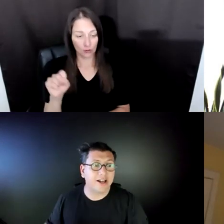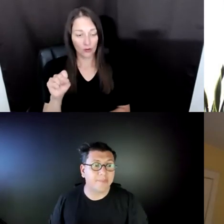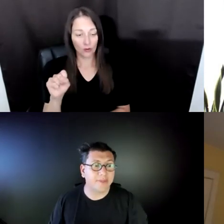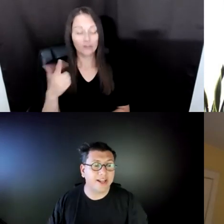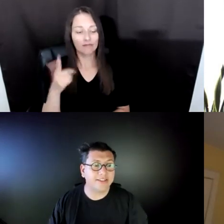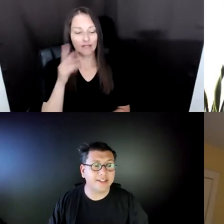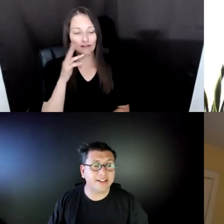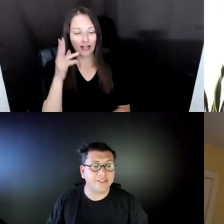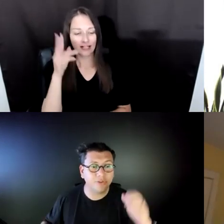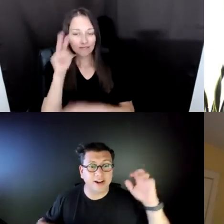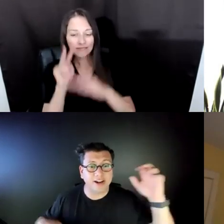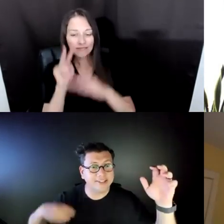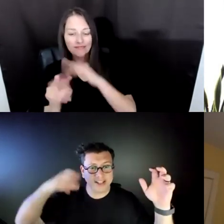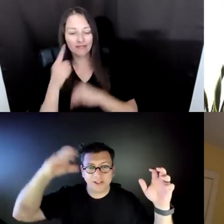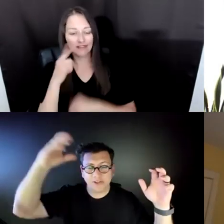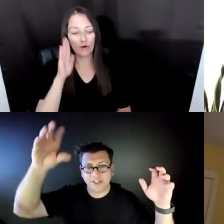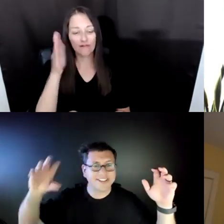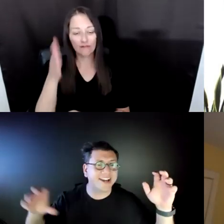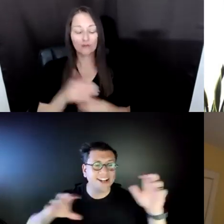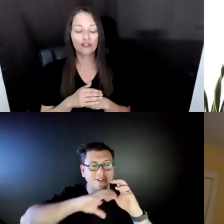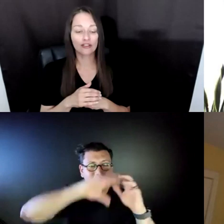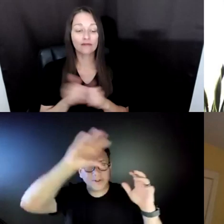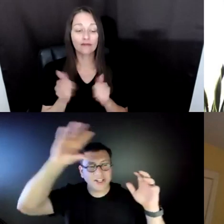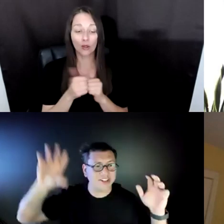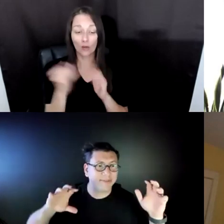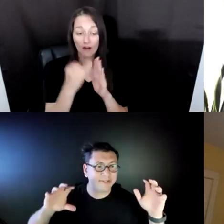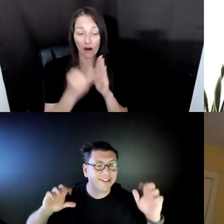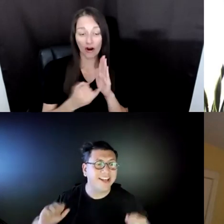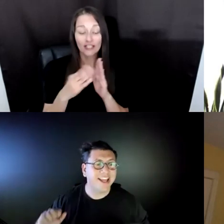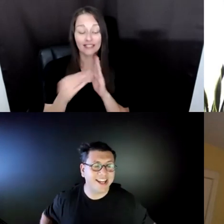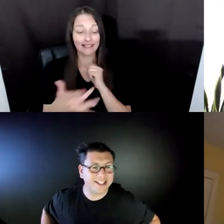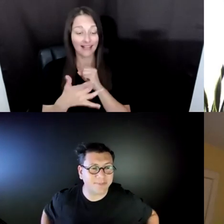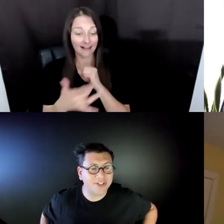AND I THINK HERE TRUE ART, TECHNOLOGY, AND SCIENCE COLLABORATION HAPPEN AND ESPECIALLY